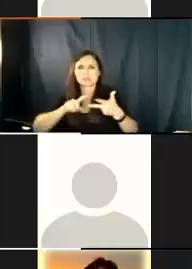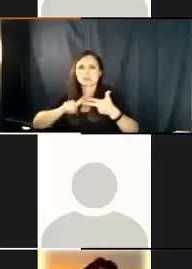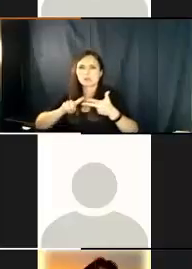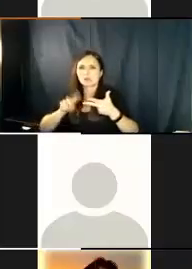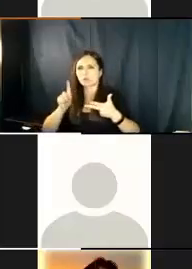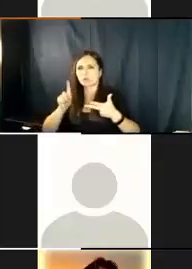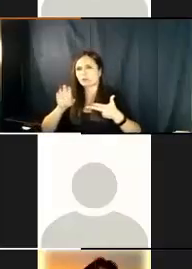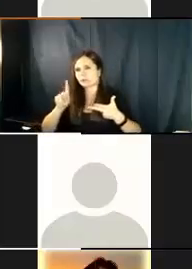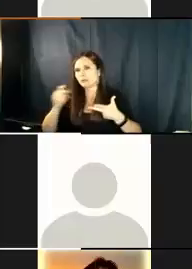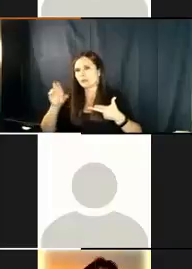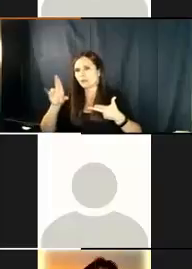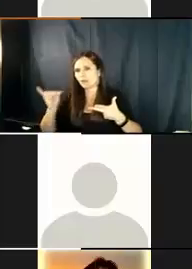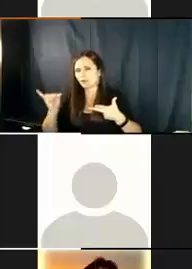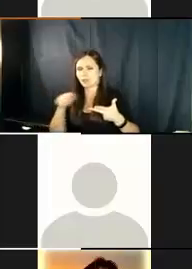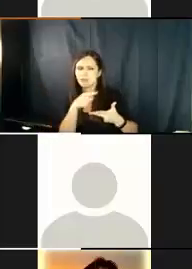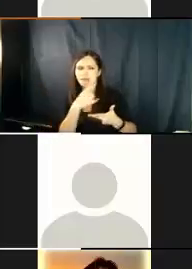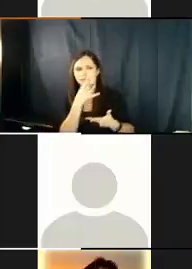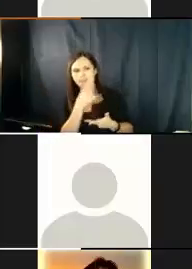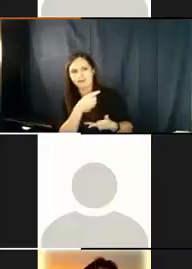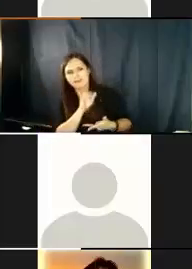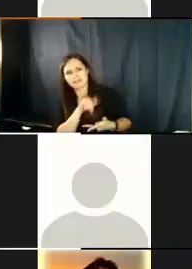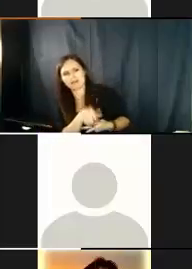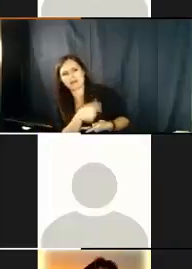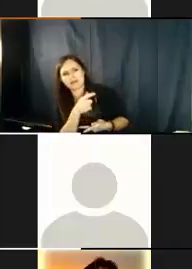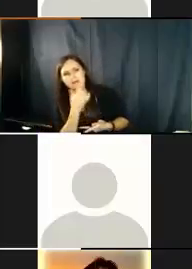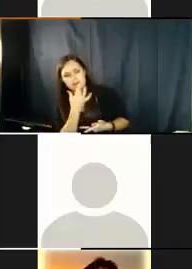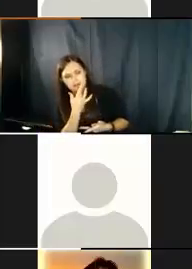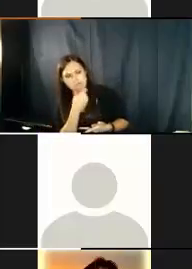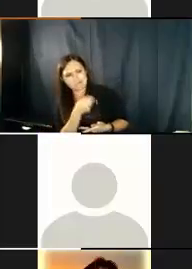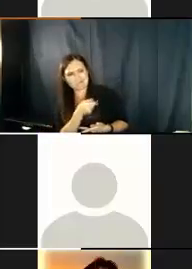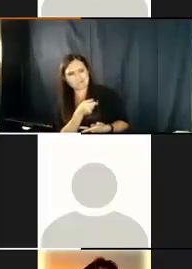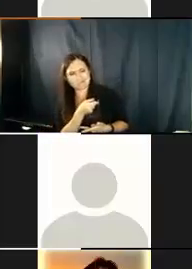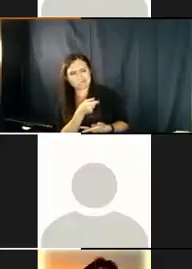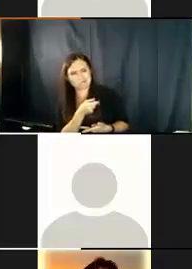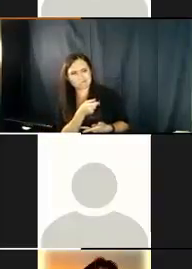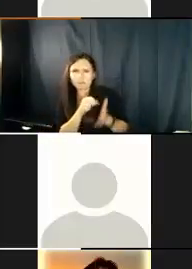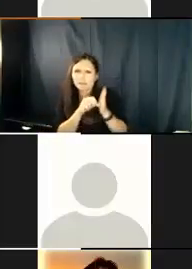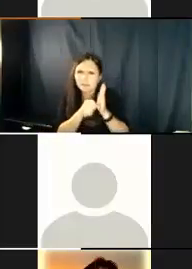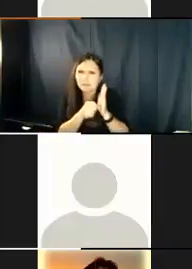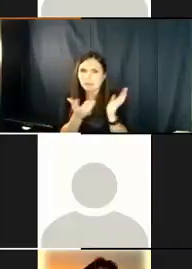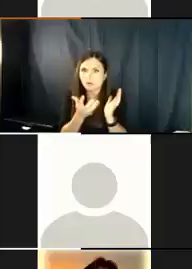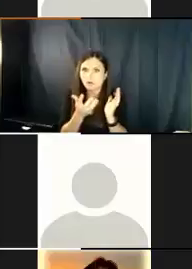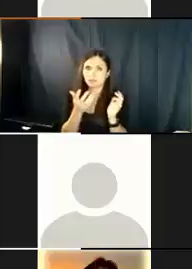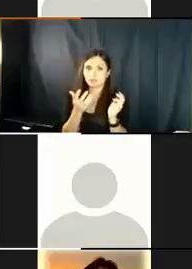And what I liked about that model was the emphasis on performance objectives.